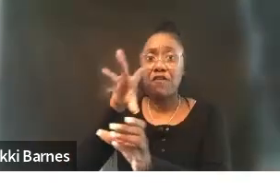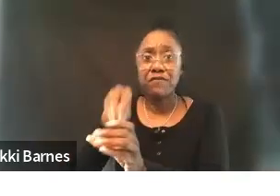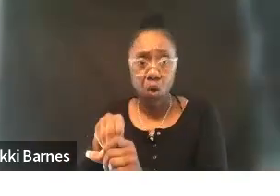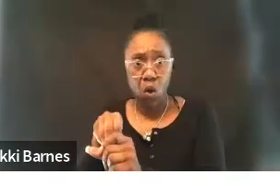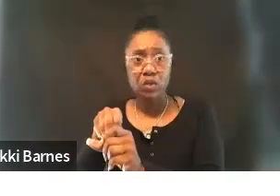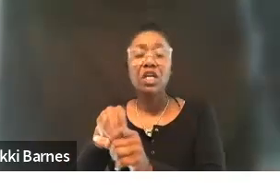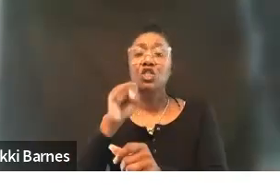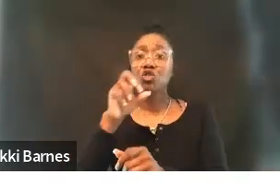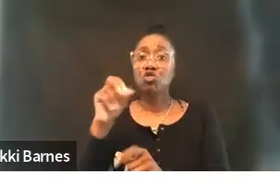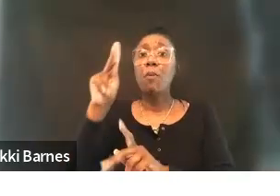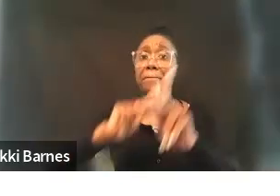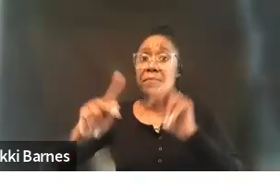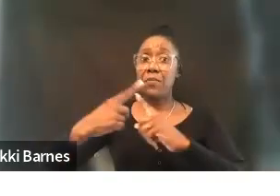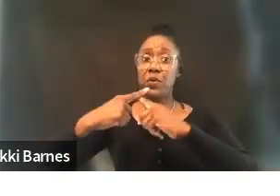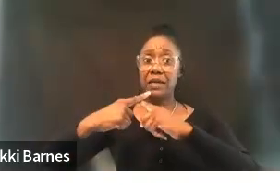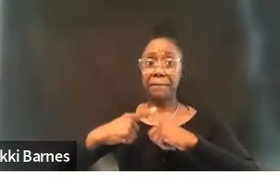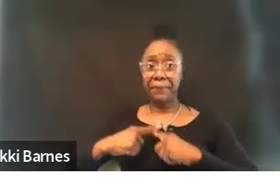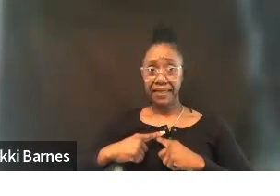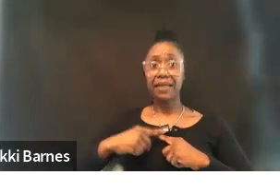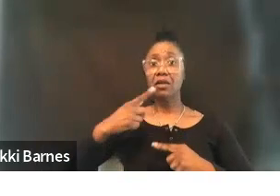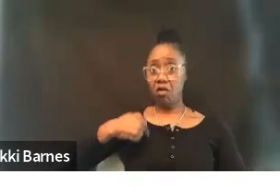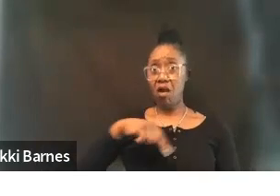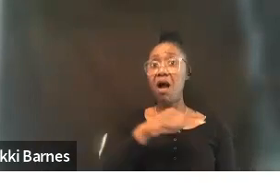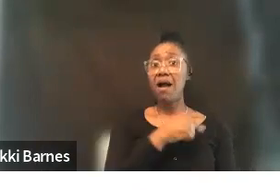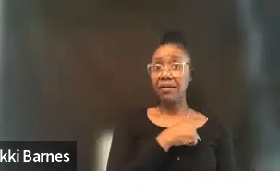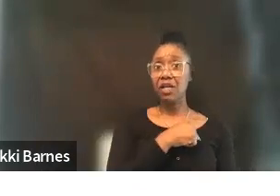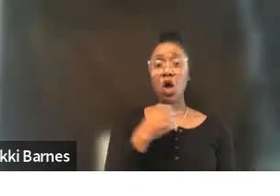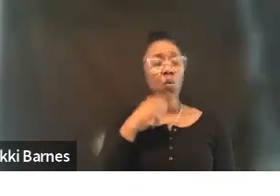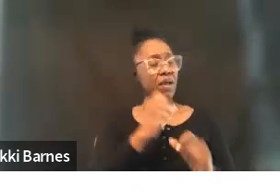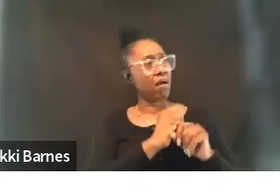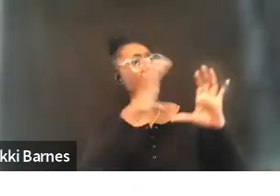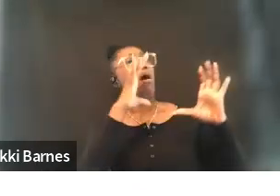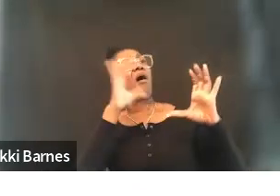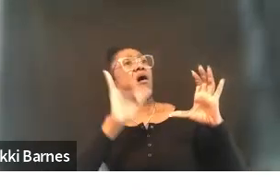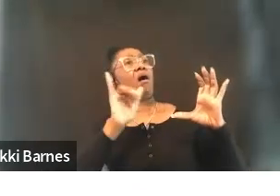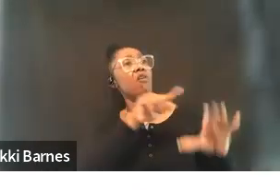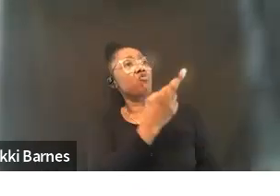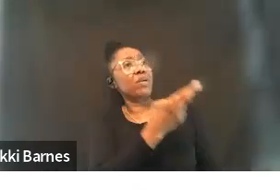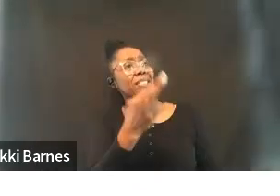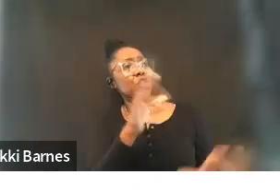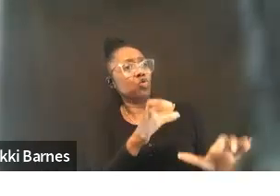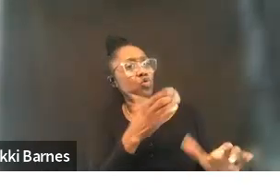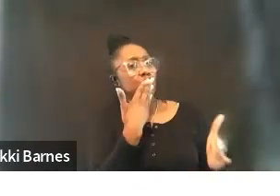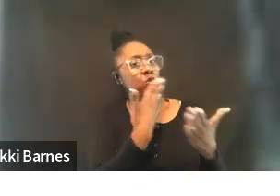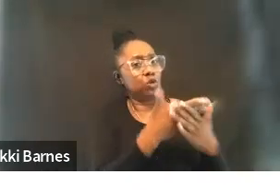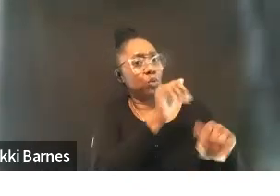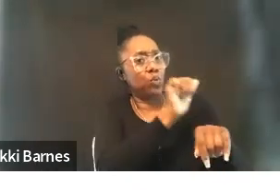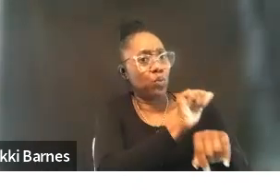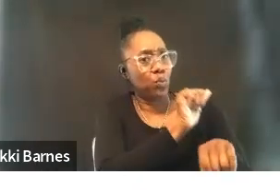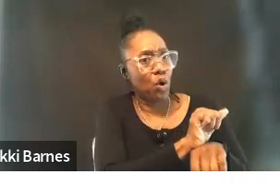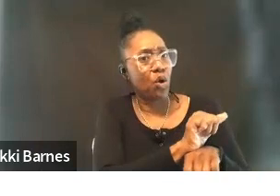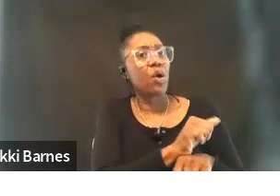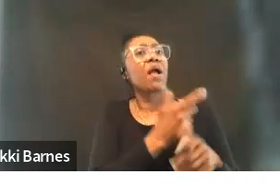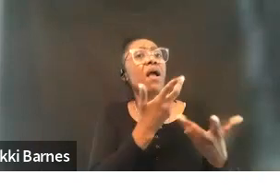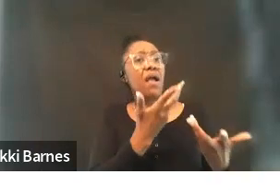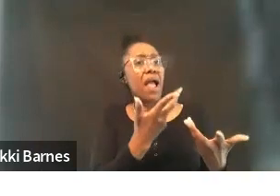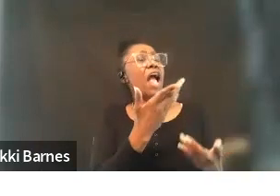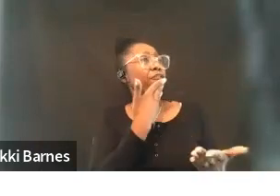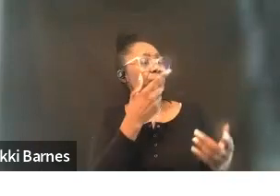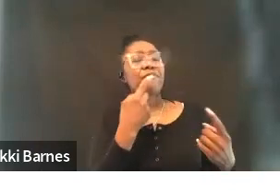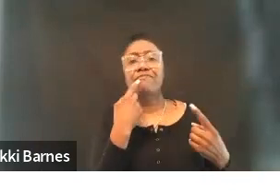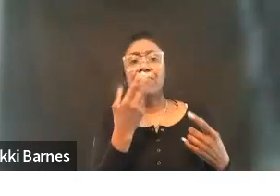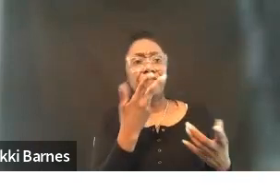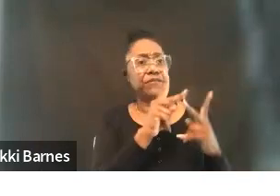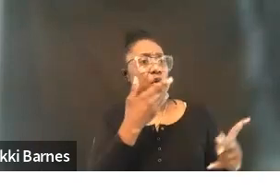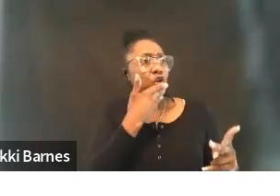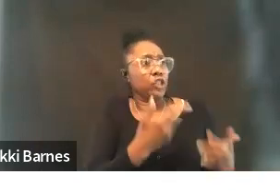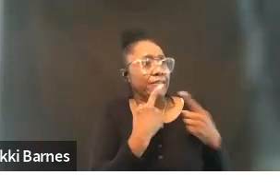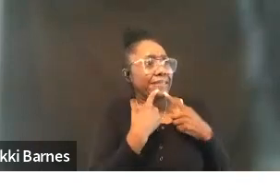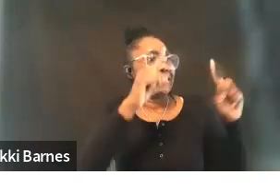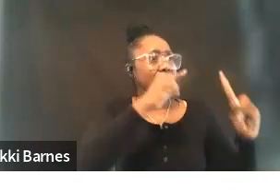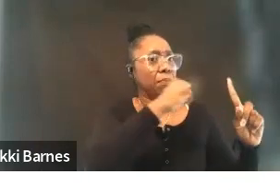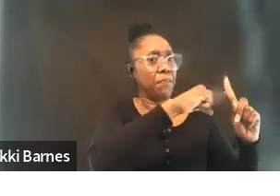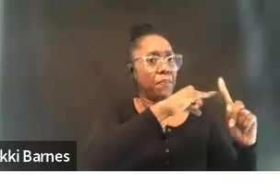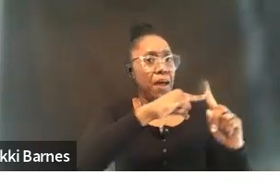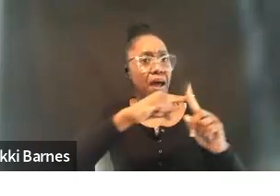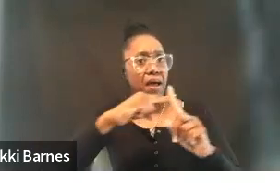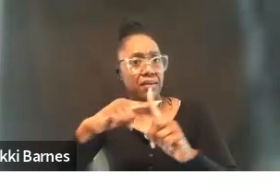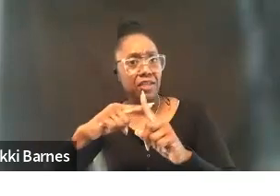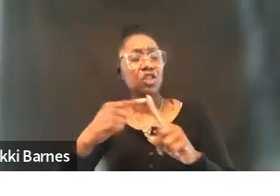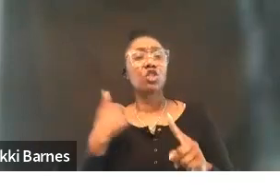And what we were discovering was that while the resource center does do a lot of good work and have a lot of good outcomes, we can only directly touch and interact with so many people.